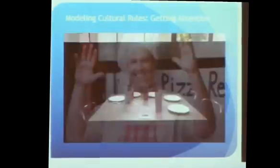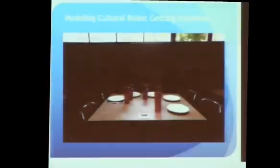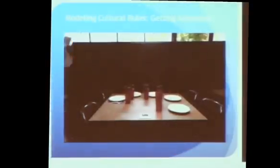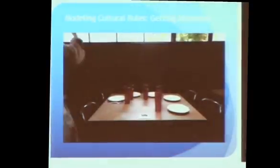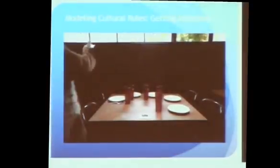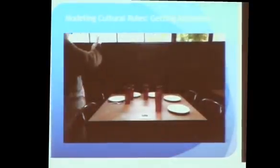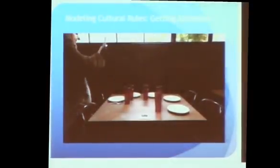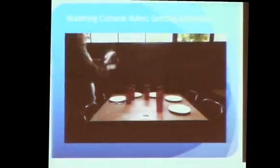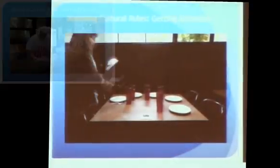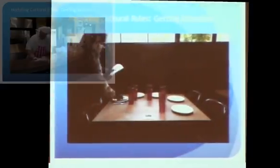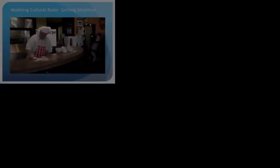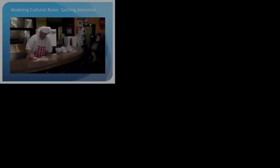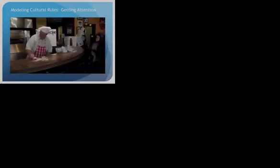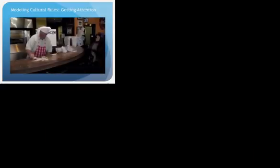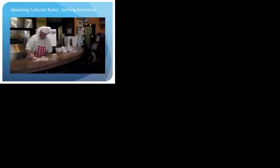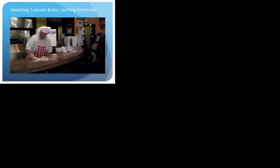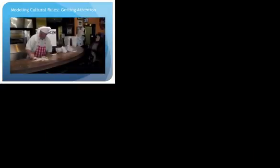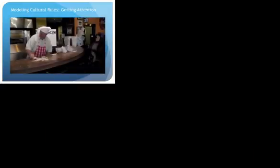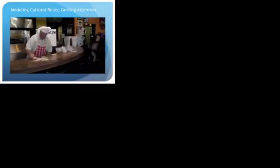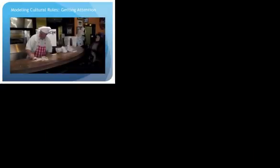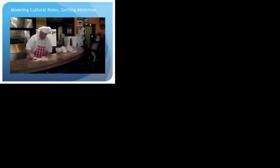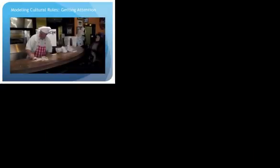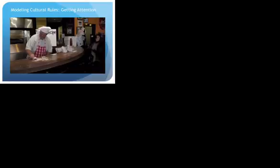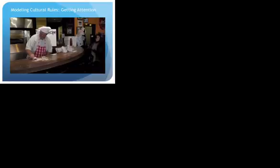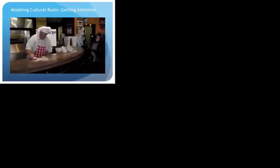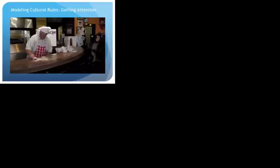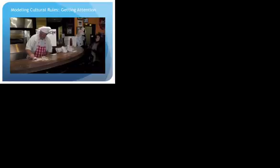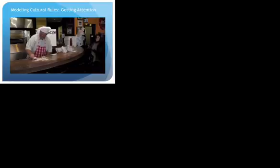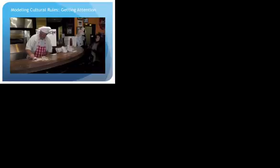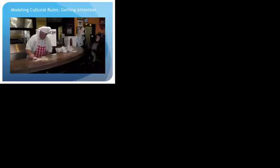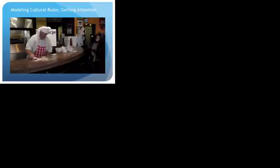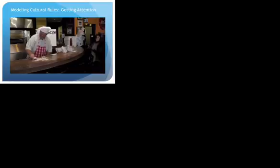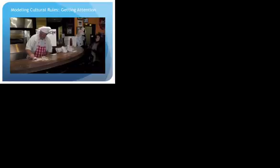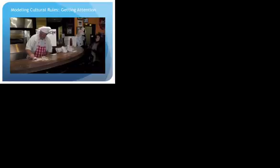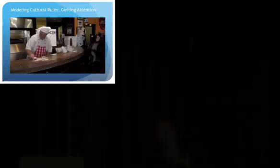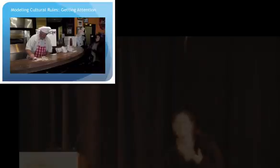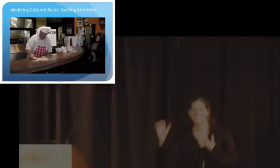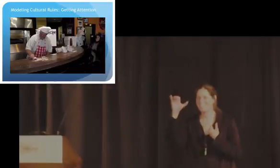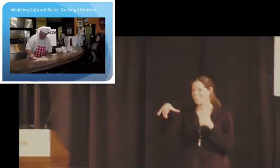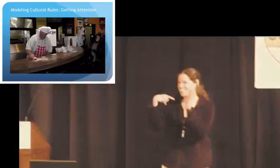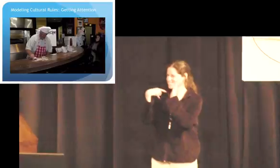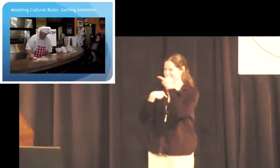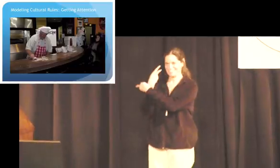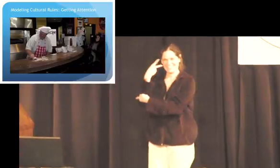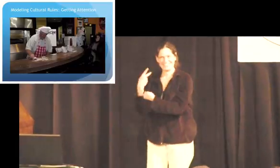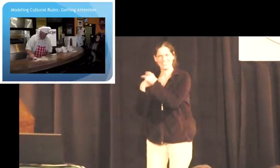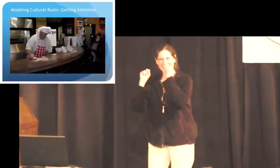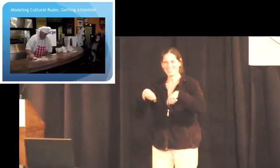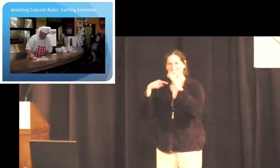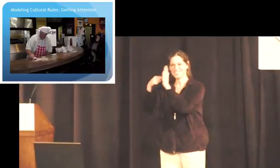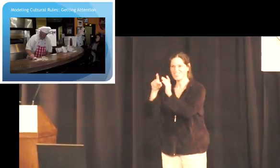Debbie: So that's --